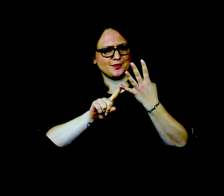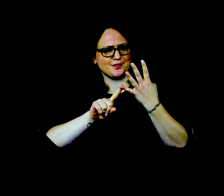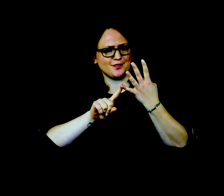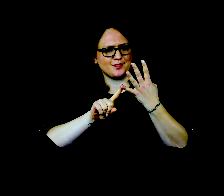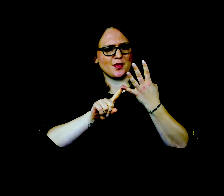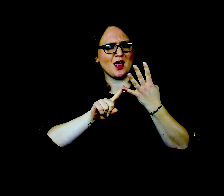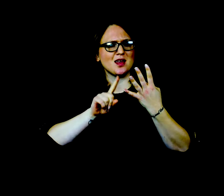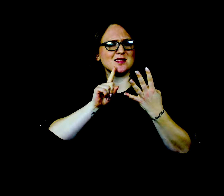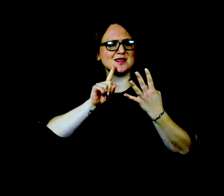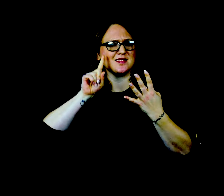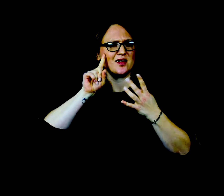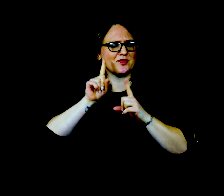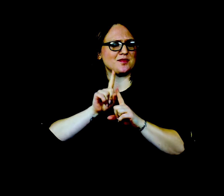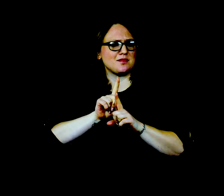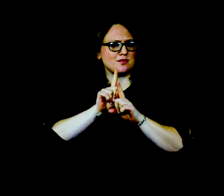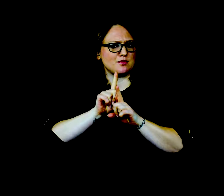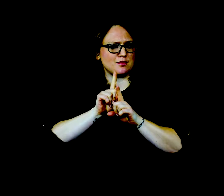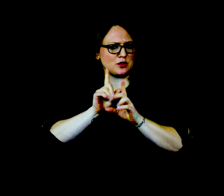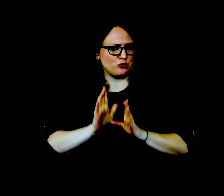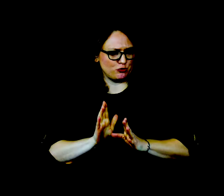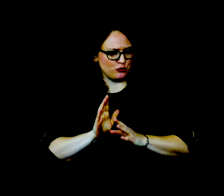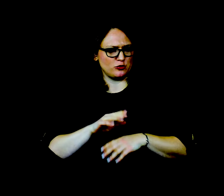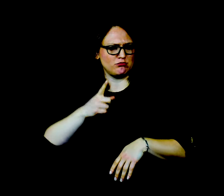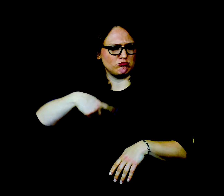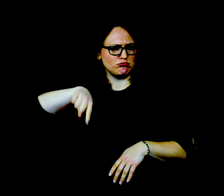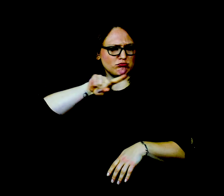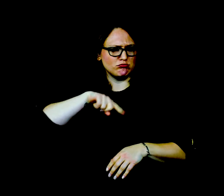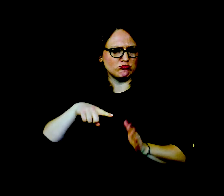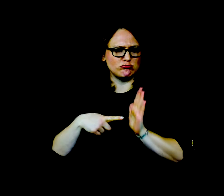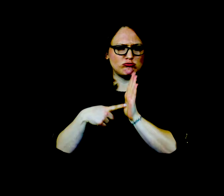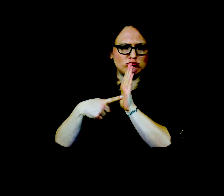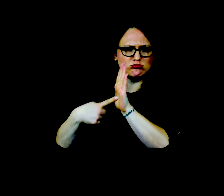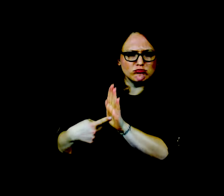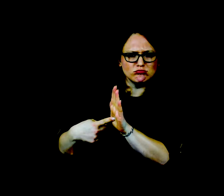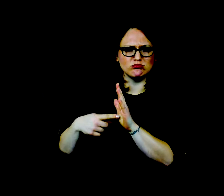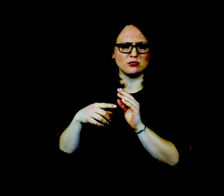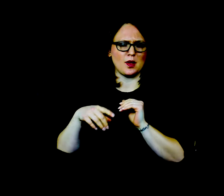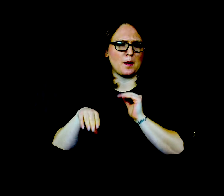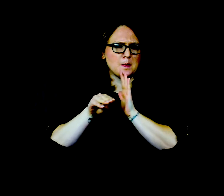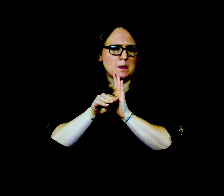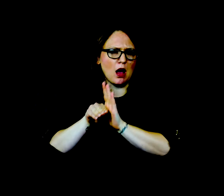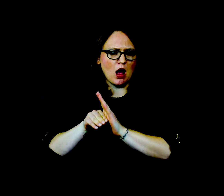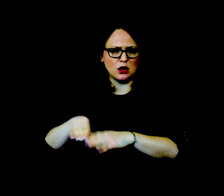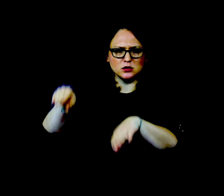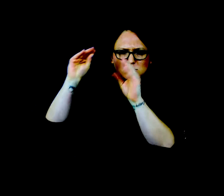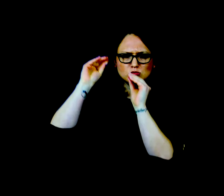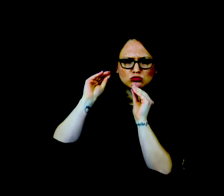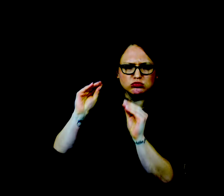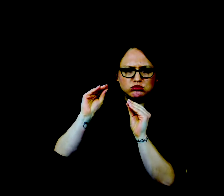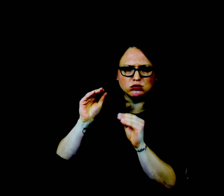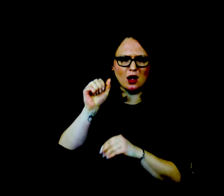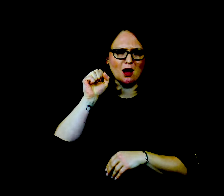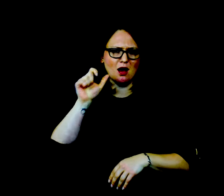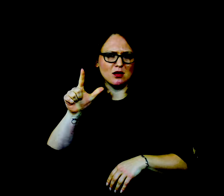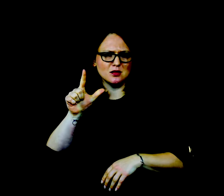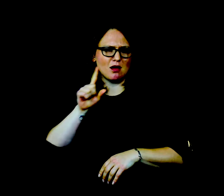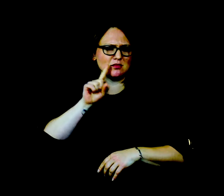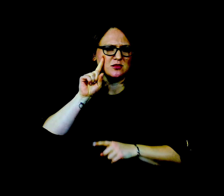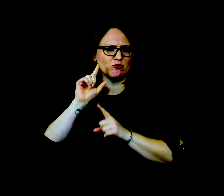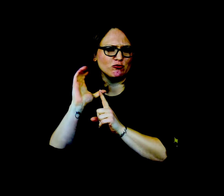4) Deaf Mentors to serve as role models and provide ASL and Deaf Culture